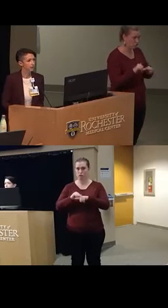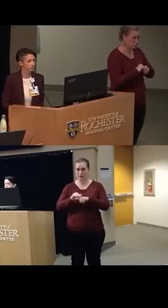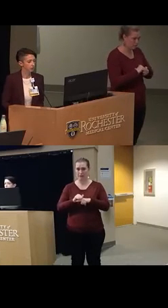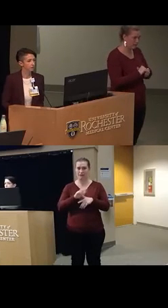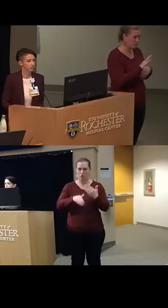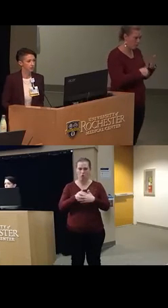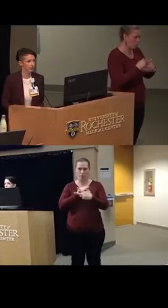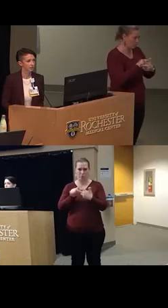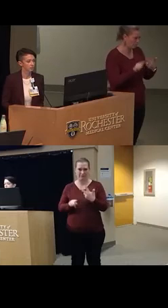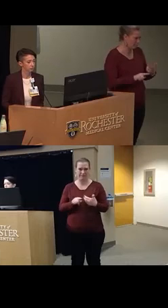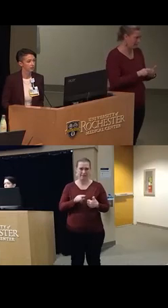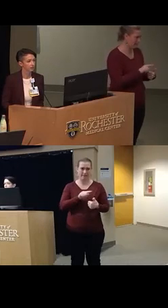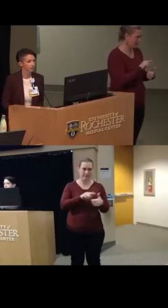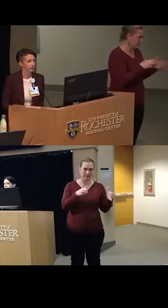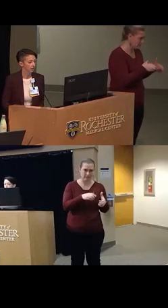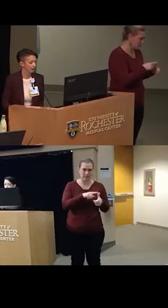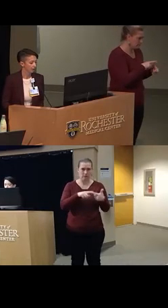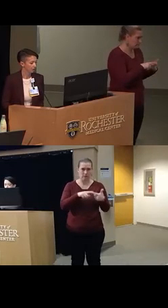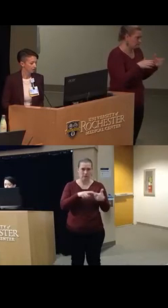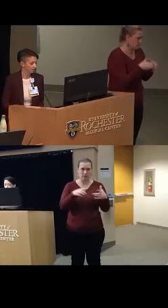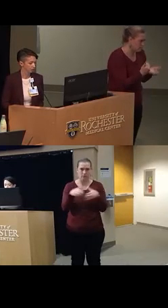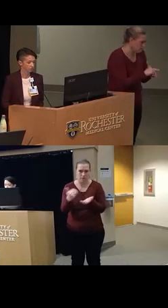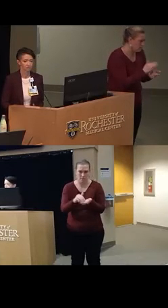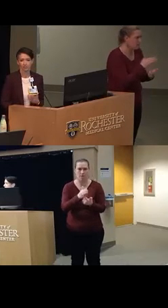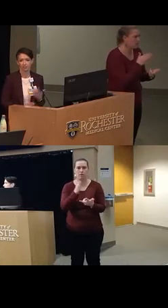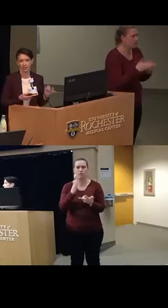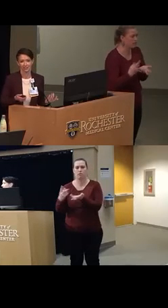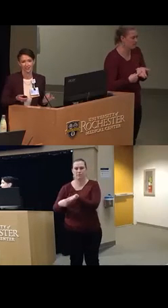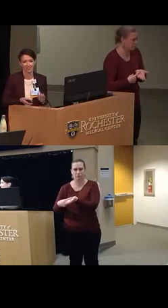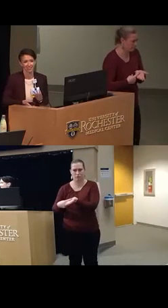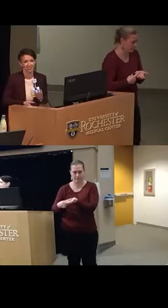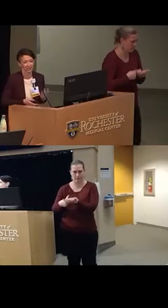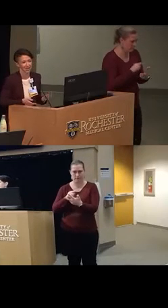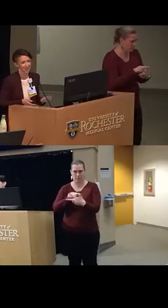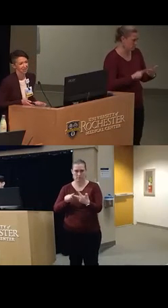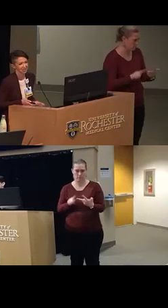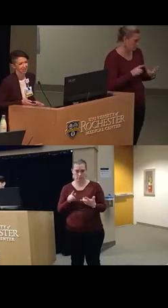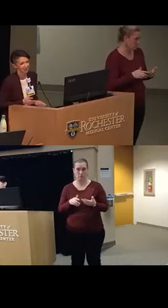including facilitating and debriefing um and so like I said you know there is a small army of of